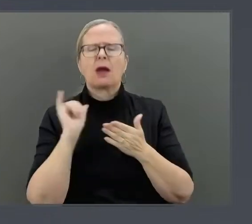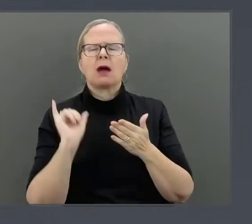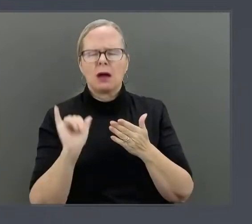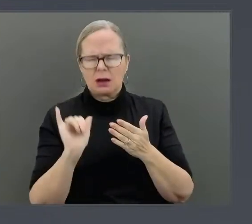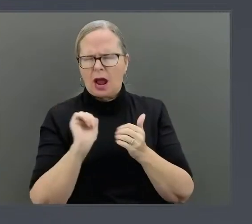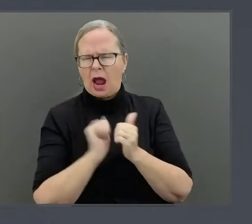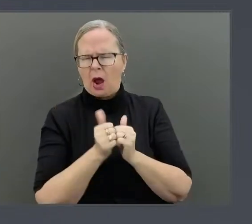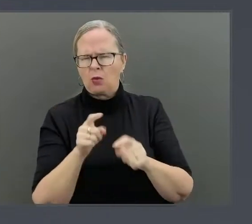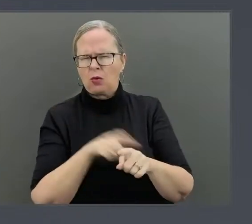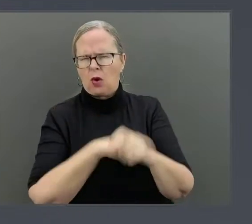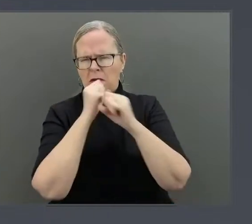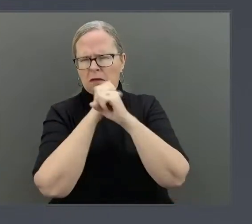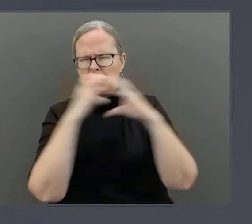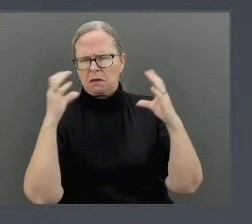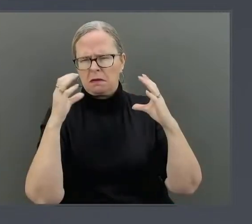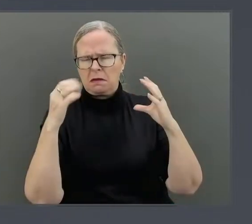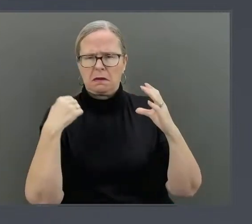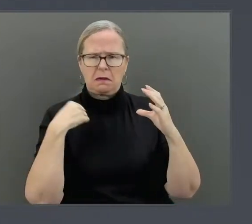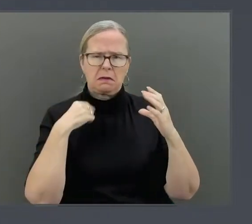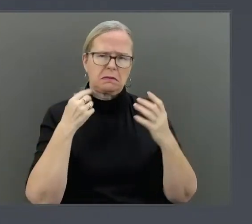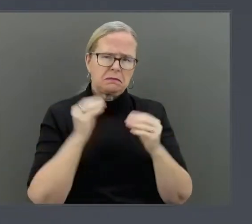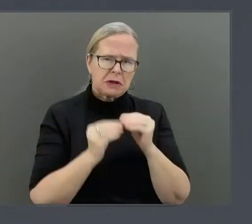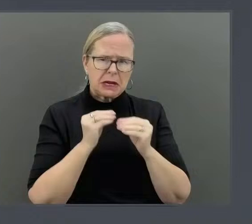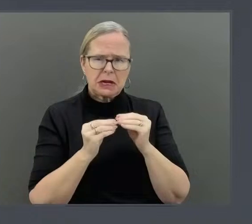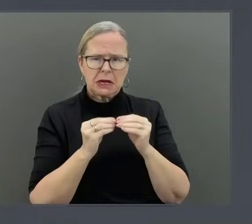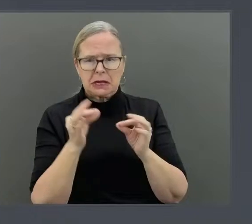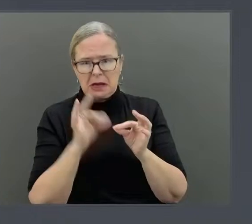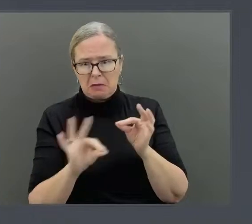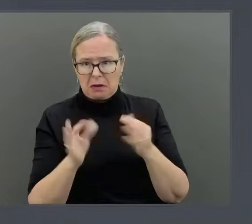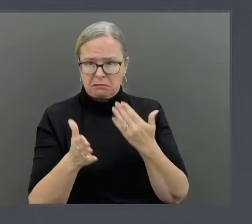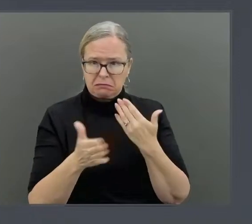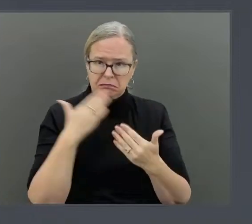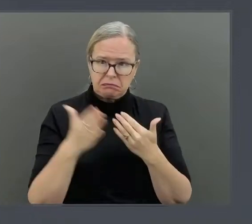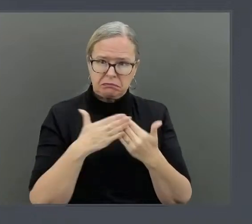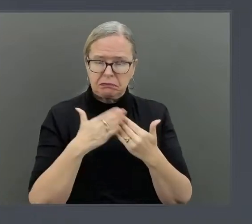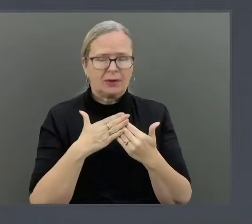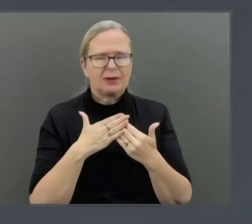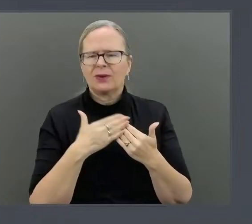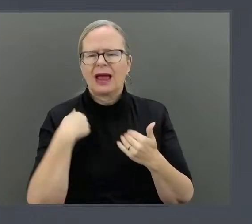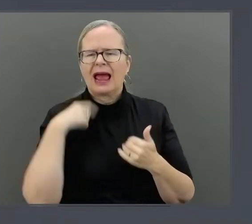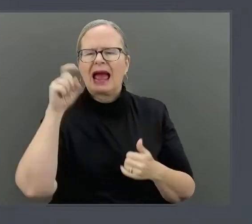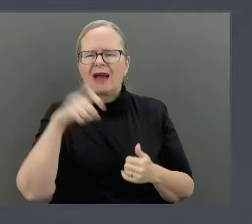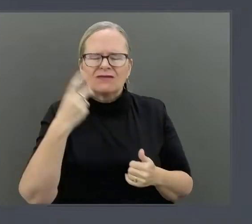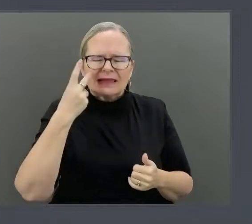once repairs are done and we start the process of back filling we will also be able to restore Road